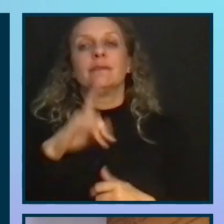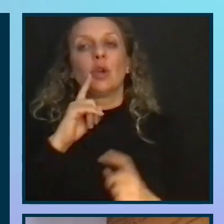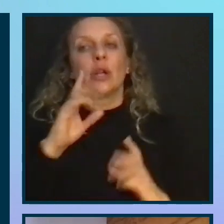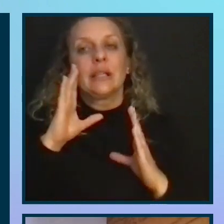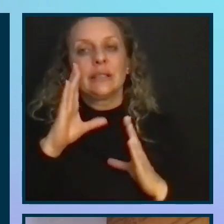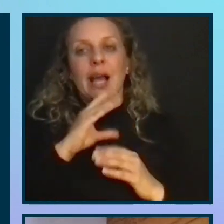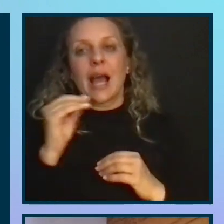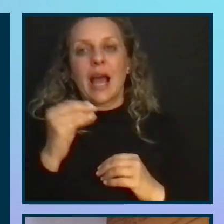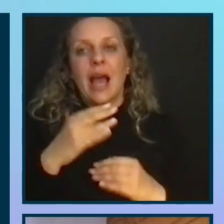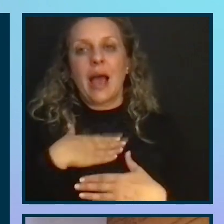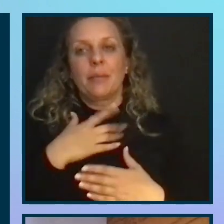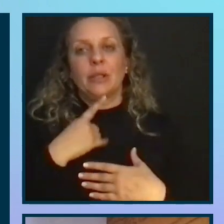and happy to take any questions.